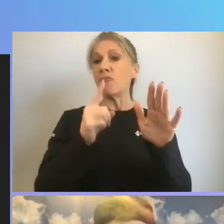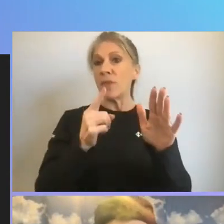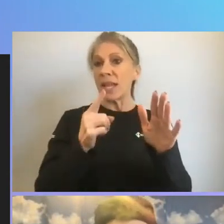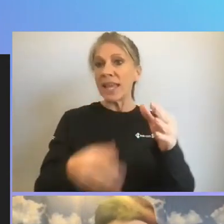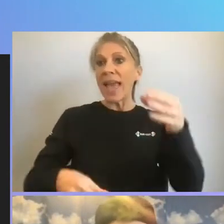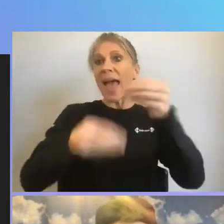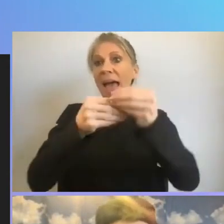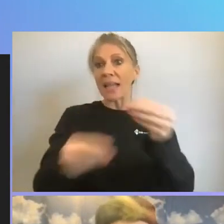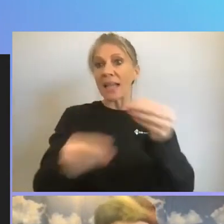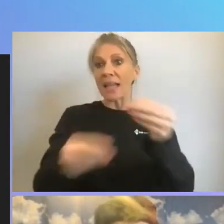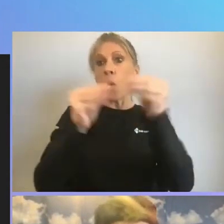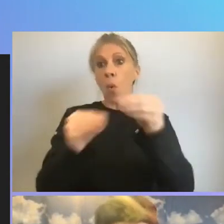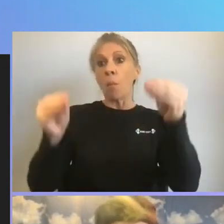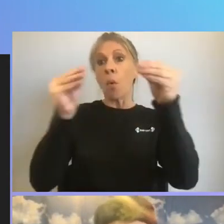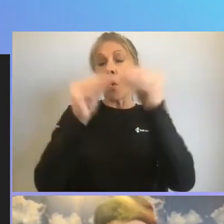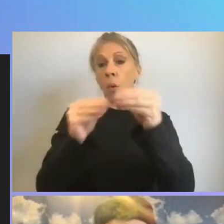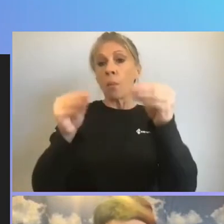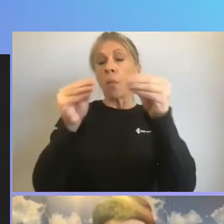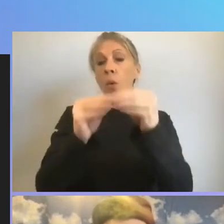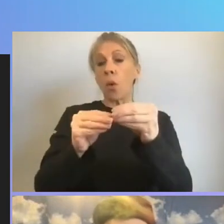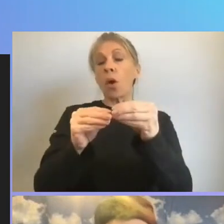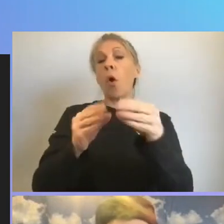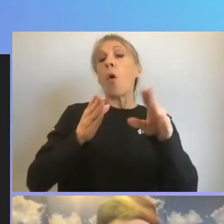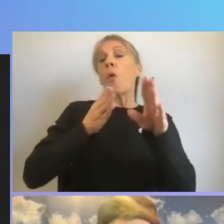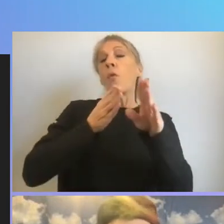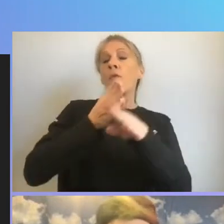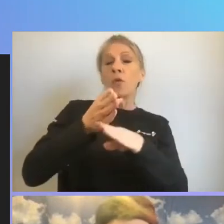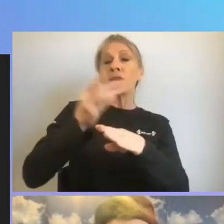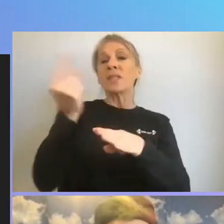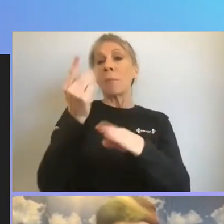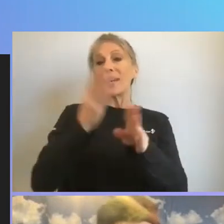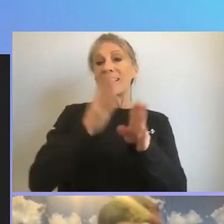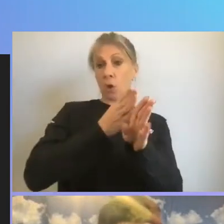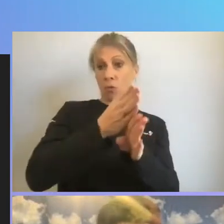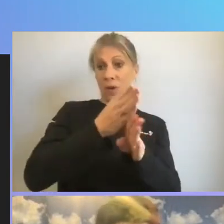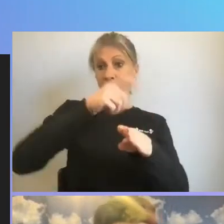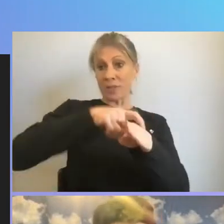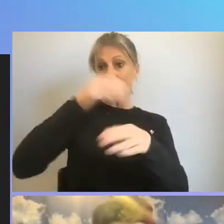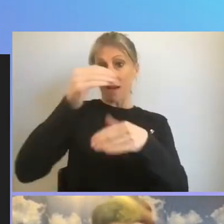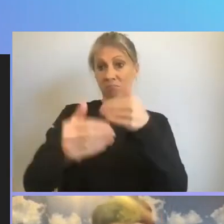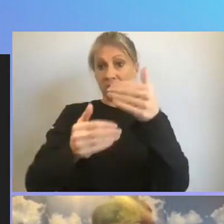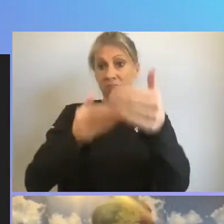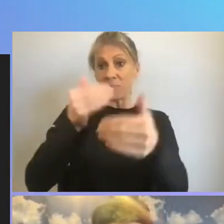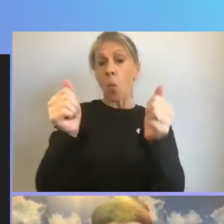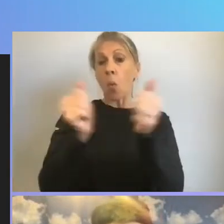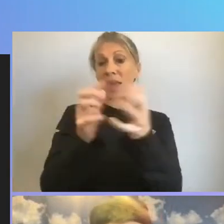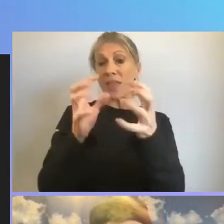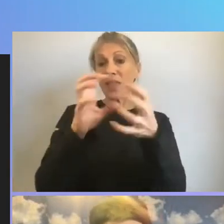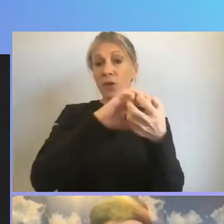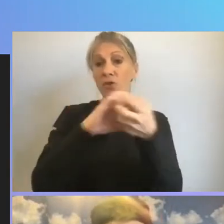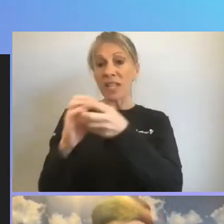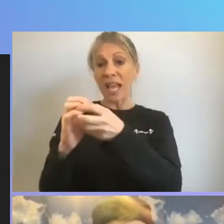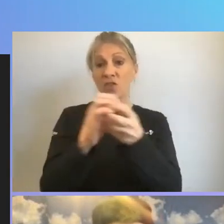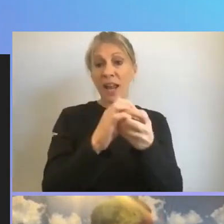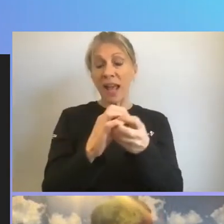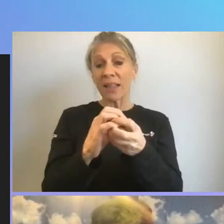course of someone's career, the, uh, and with intersectionality,